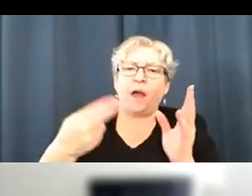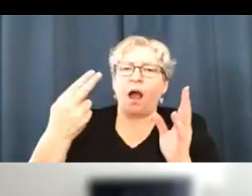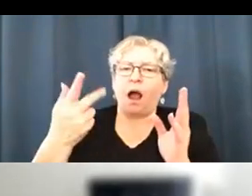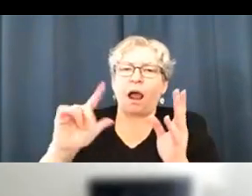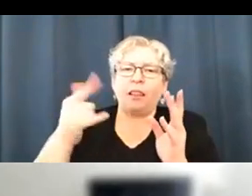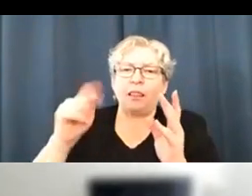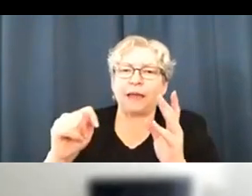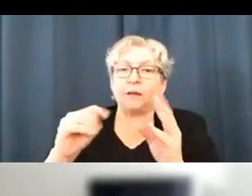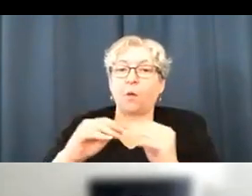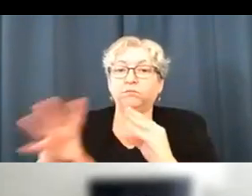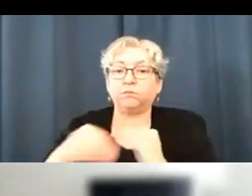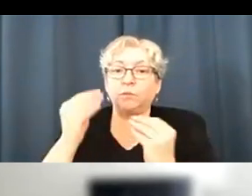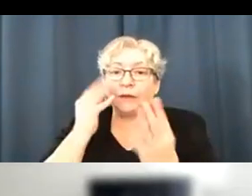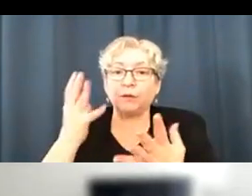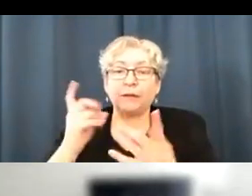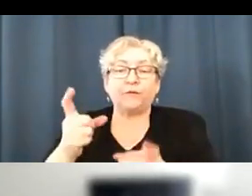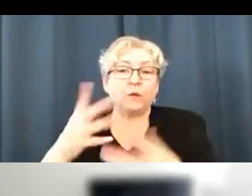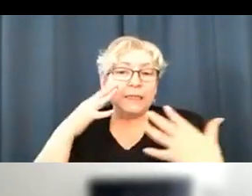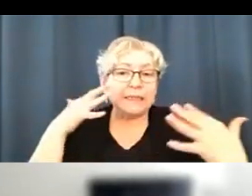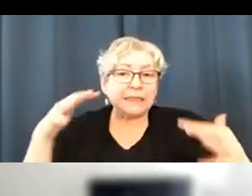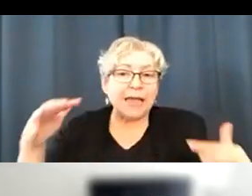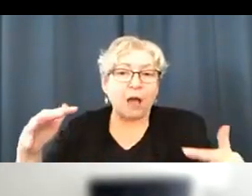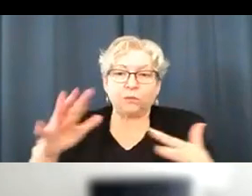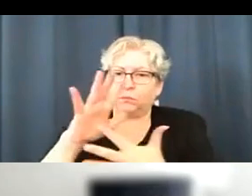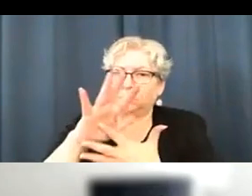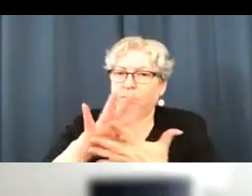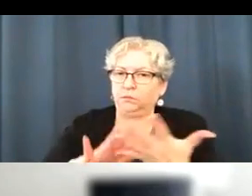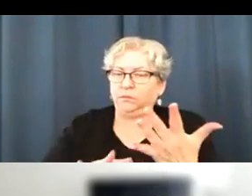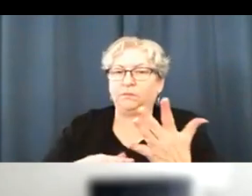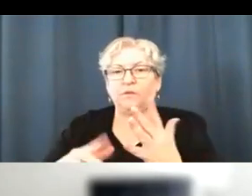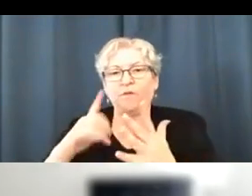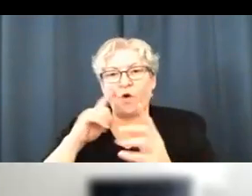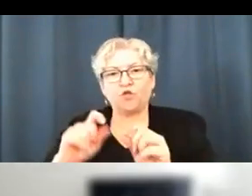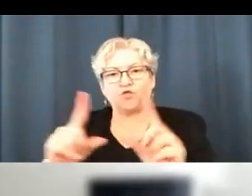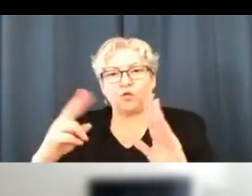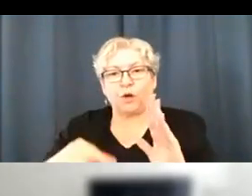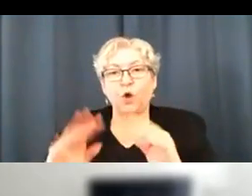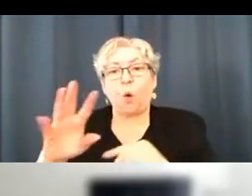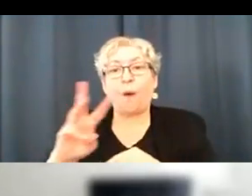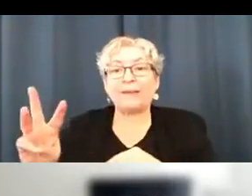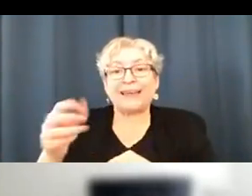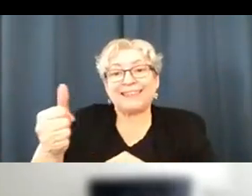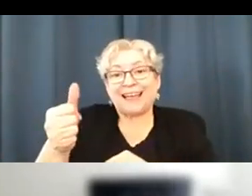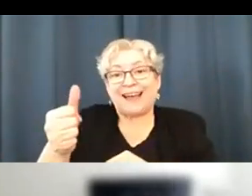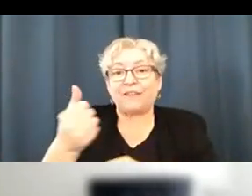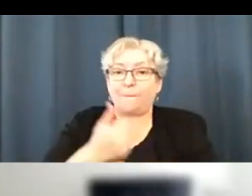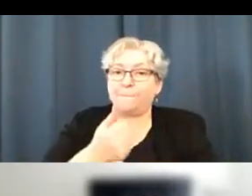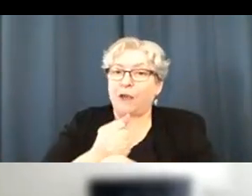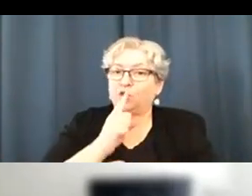it can provide sounds. That's all for the screen reader to do. All your website needs to do is make sure you've got that focus outline